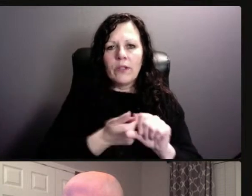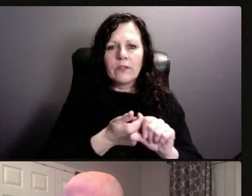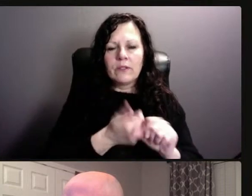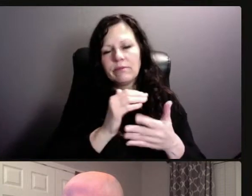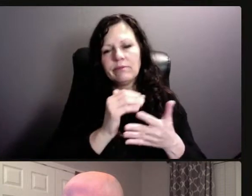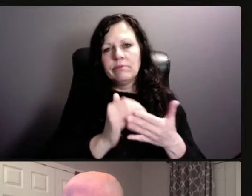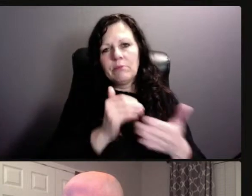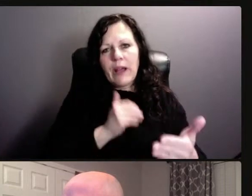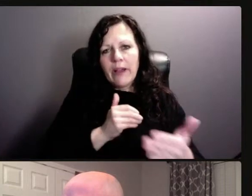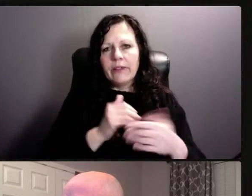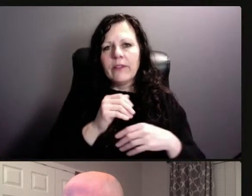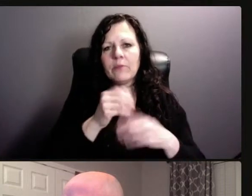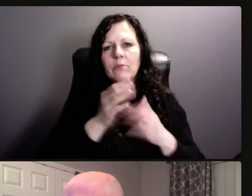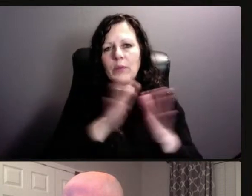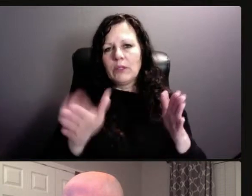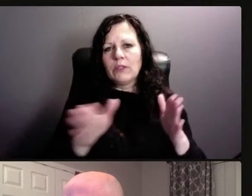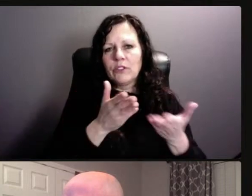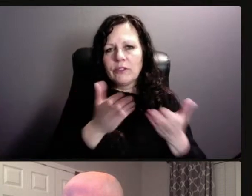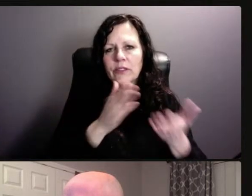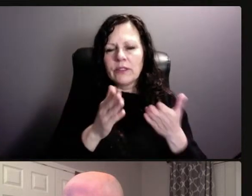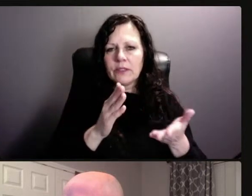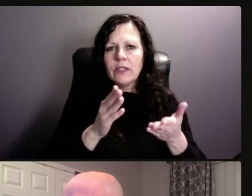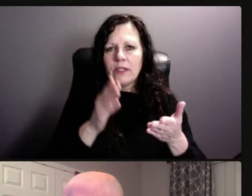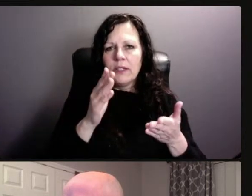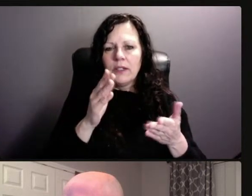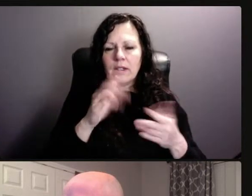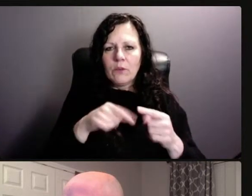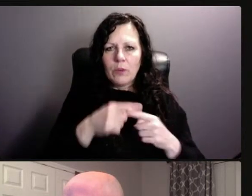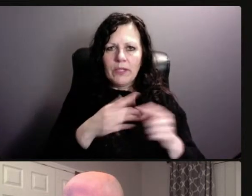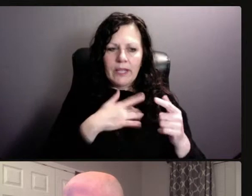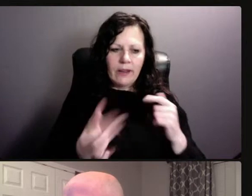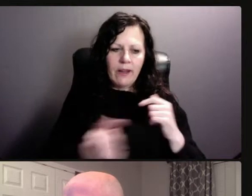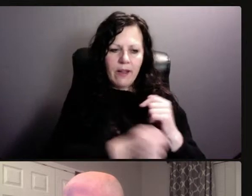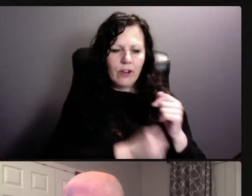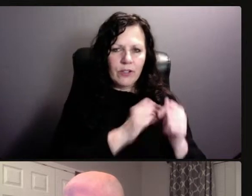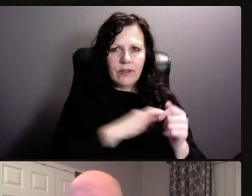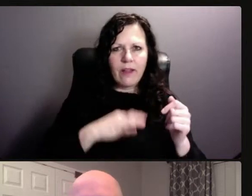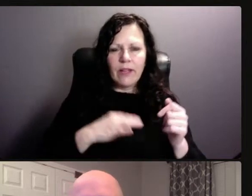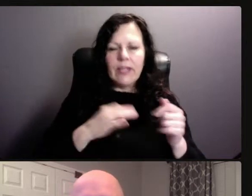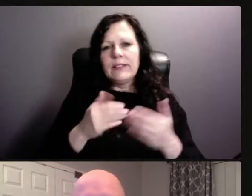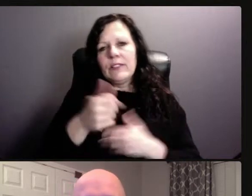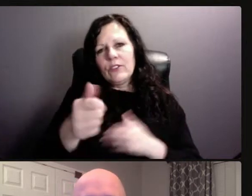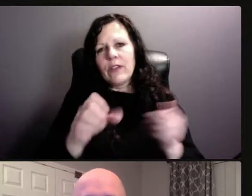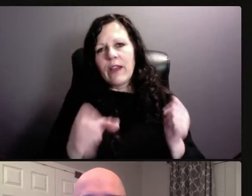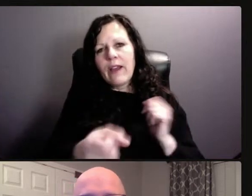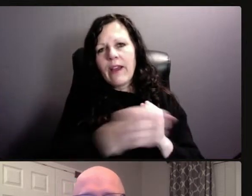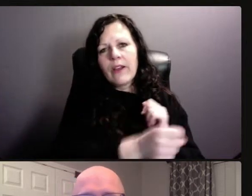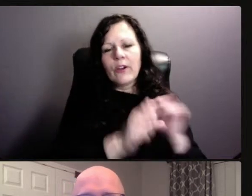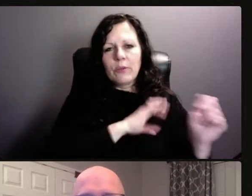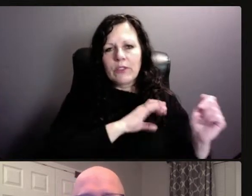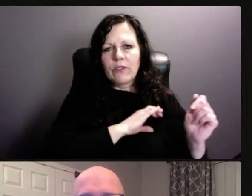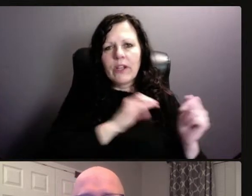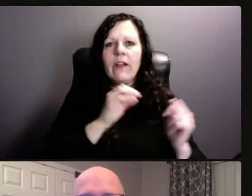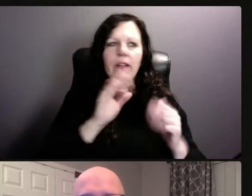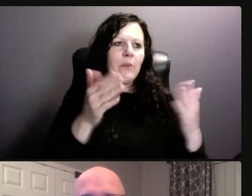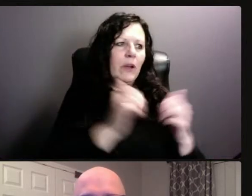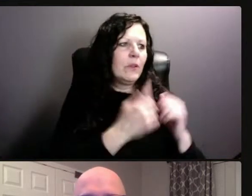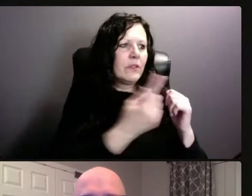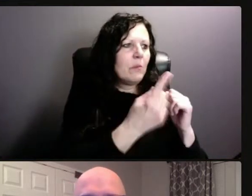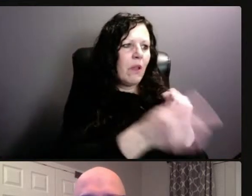PARTICULAR IN THOSE INTERNAL SERVICE FUNCTIONS WHICH ALWAYS LAG BEHIND PUBLIC SERVICES WHEN TEND TO ADD STAFF JST